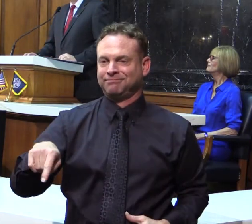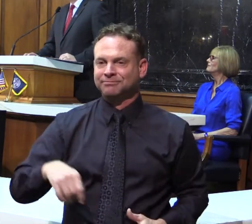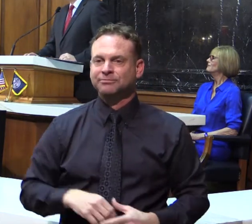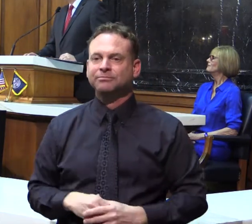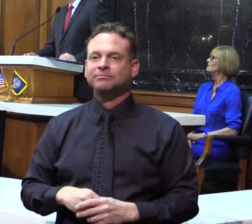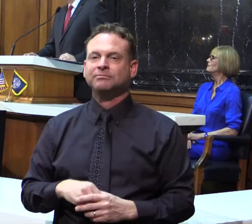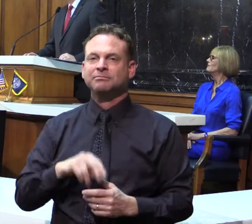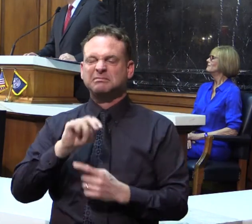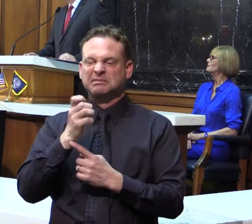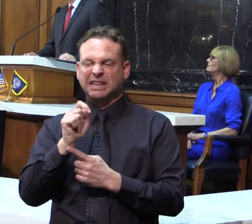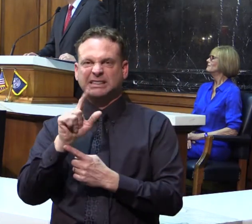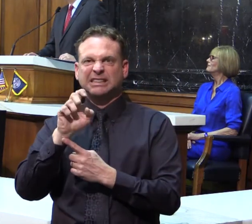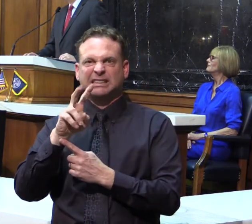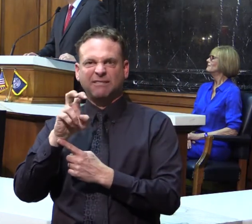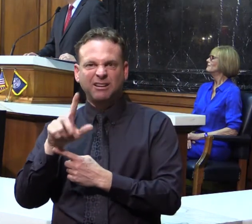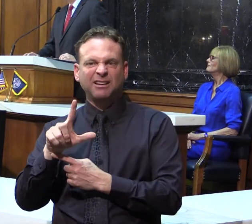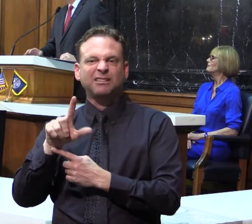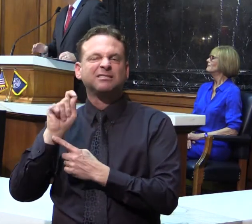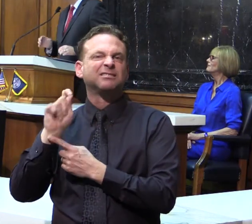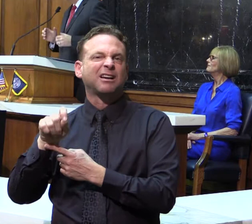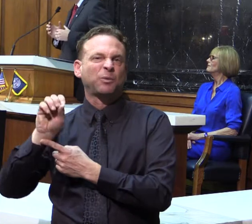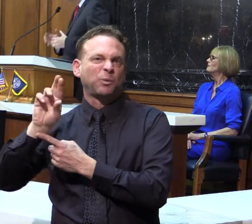have expressed their interest.